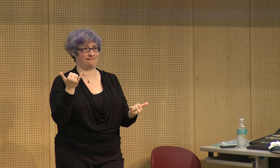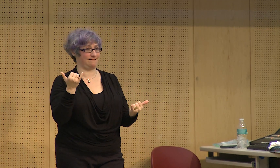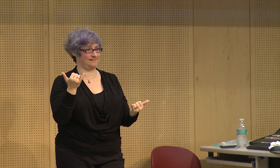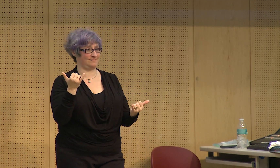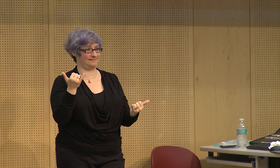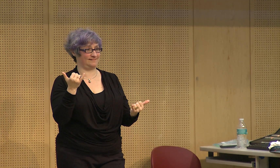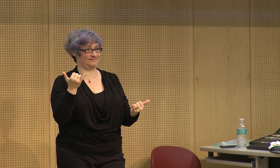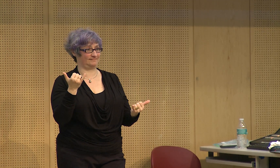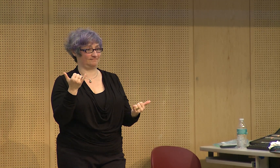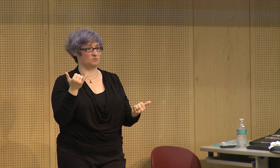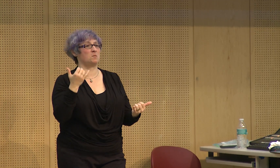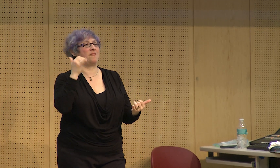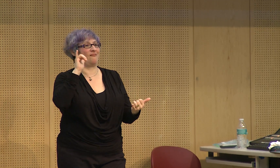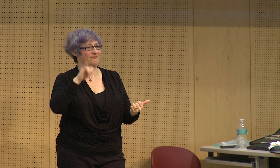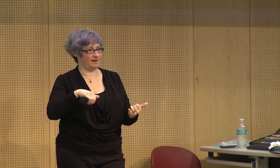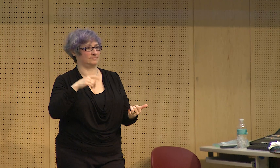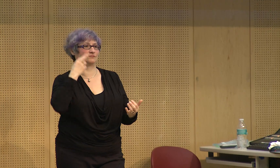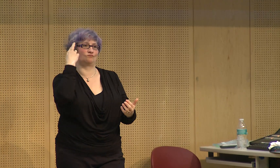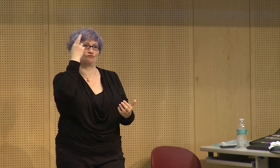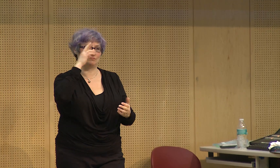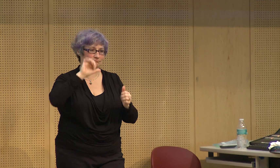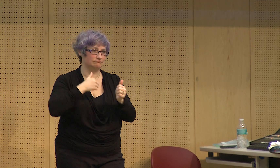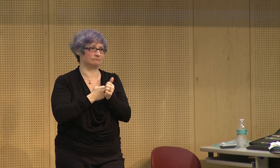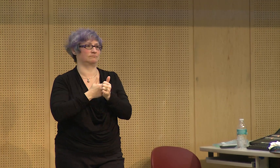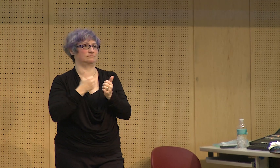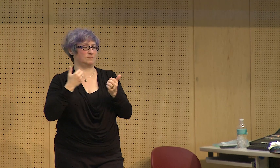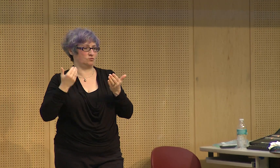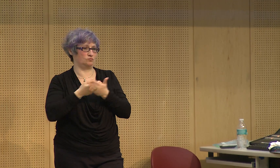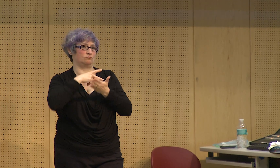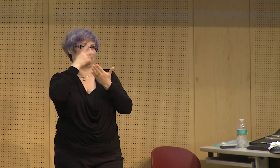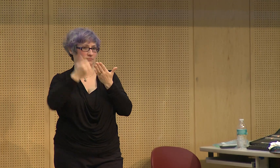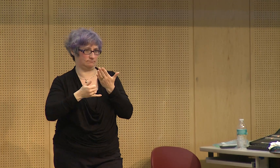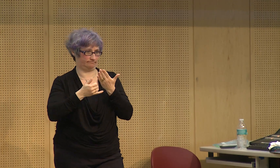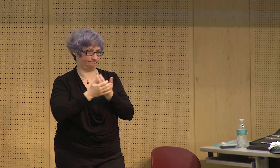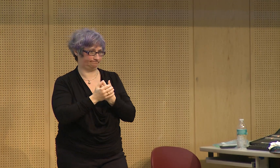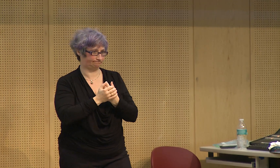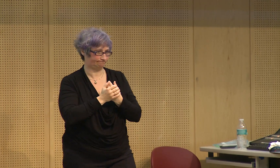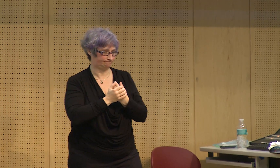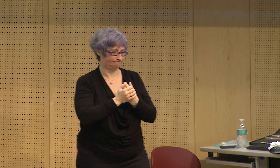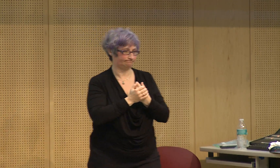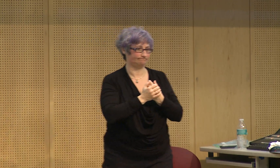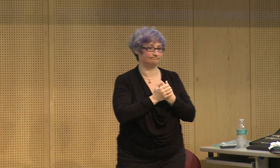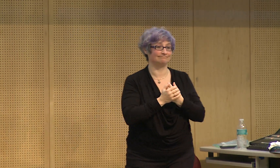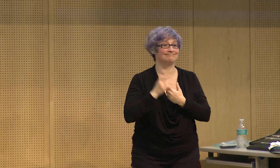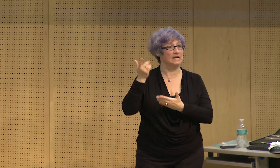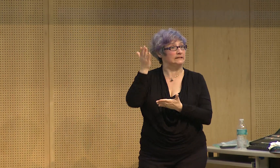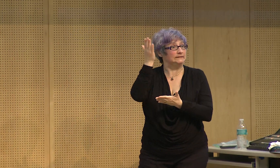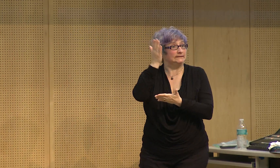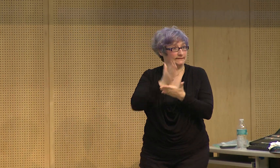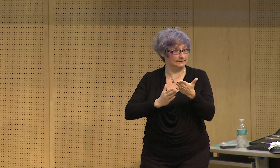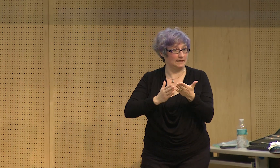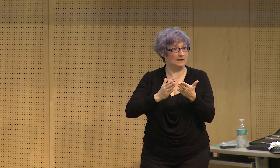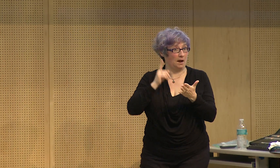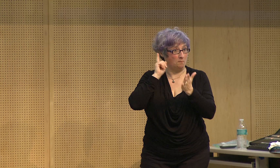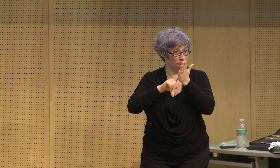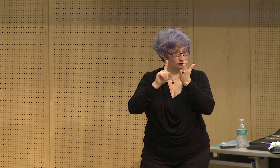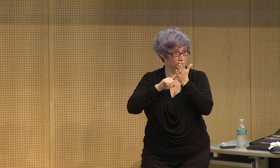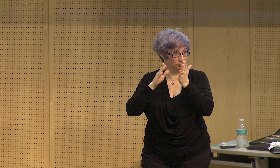The standardized tests don't show us those questions, and that's why we decided to set up our project.